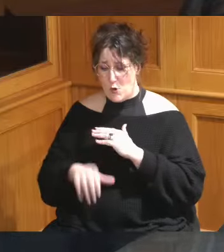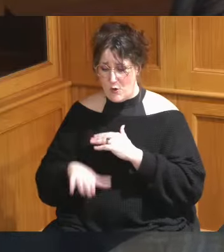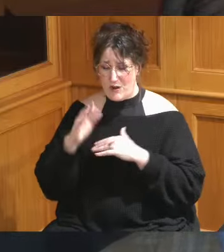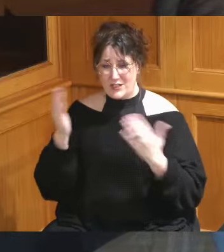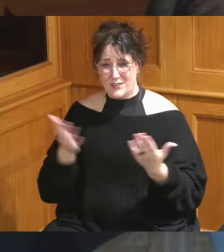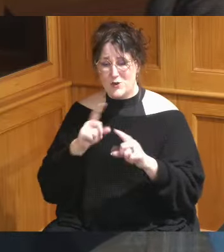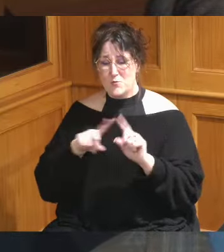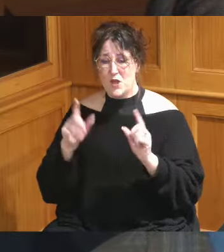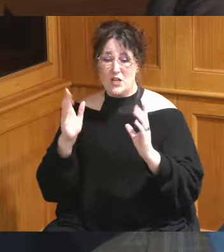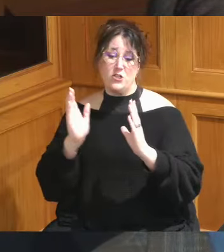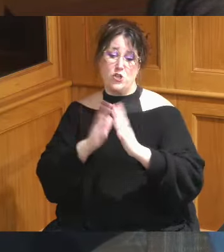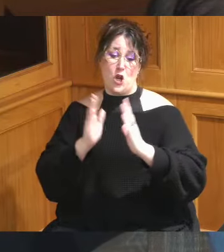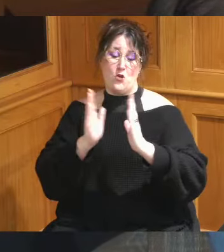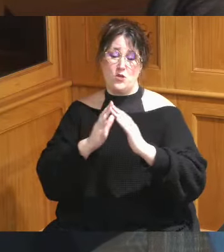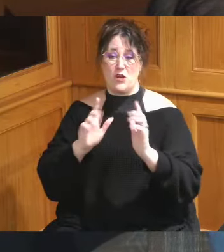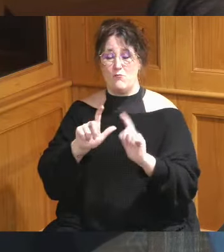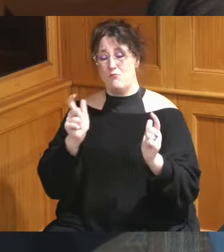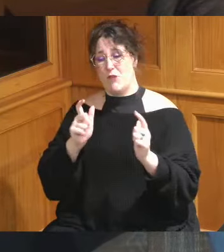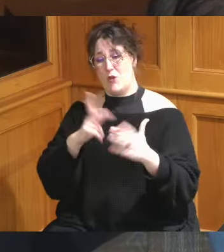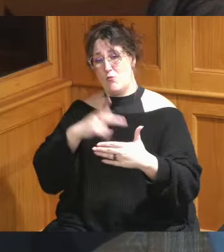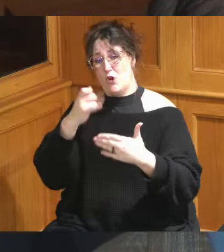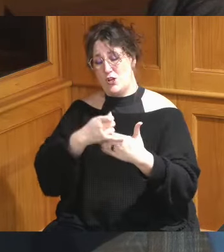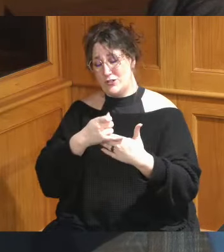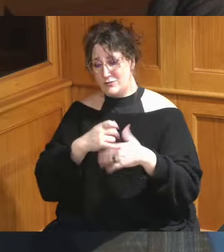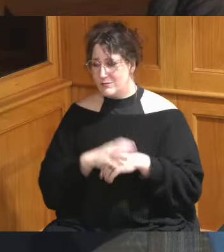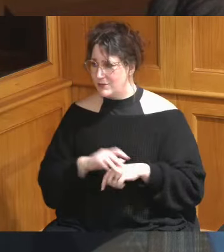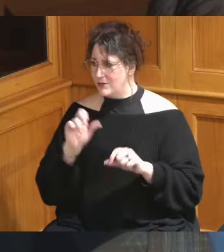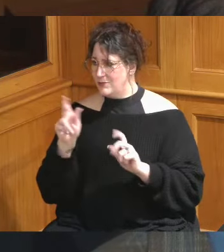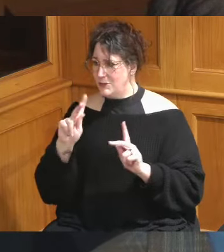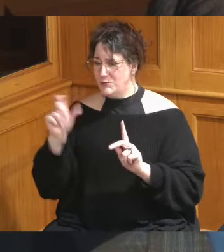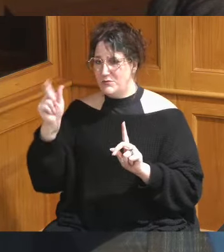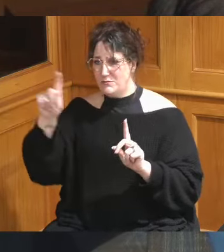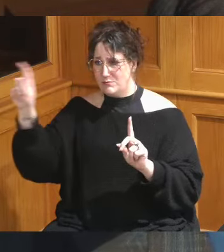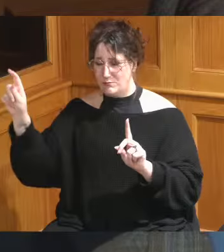it's a downtown major project. So people in the other areas say, "Well, that's good,